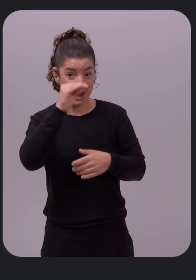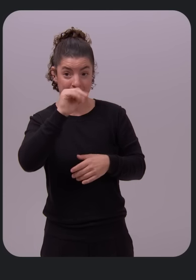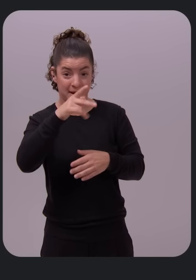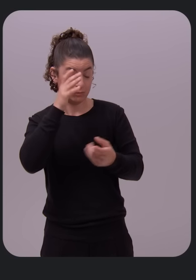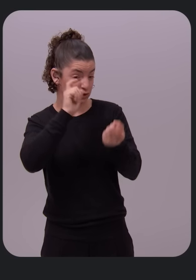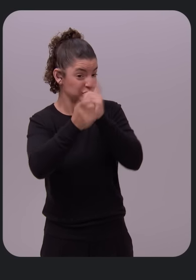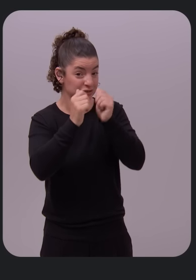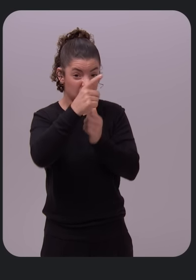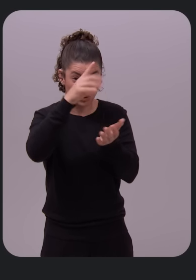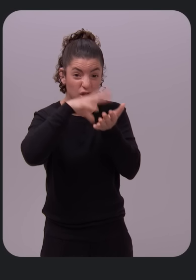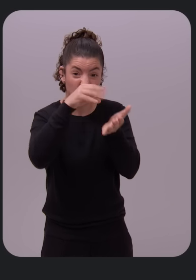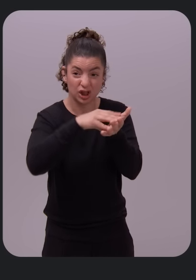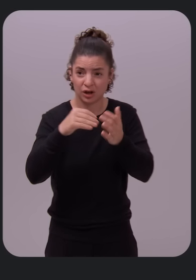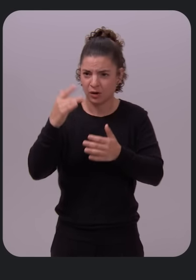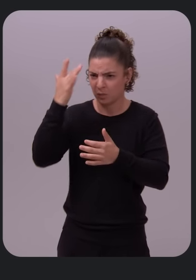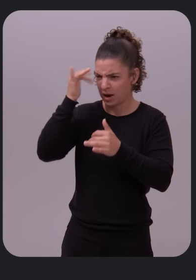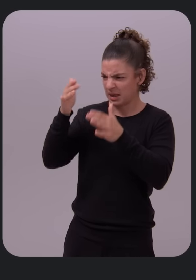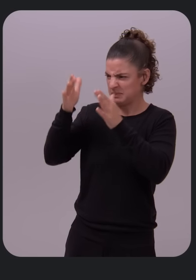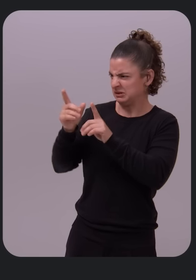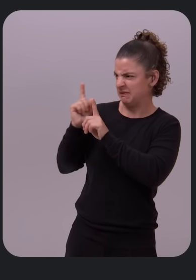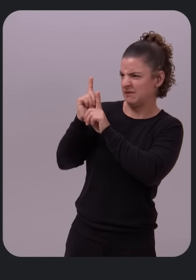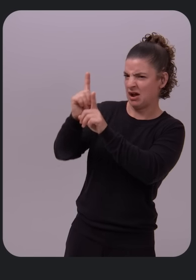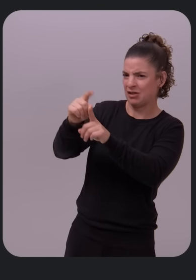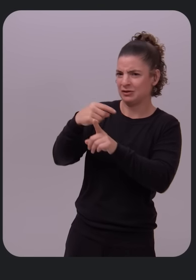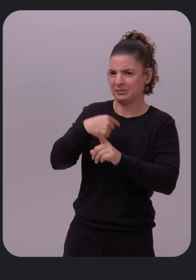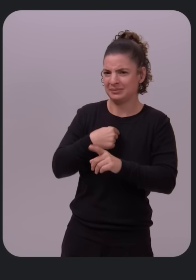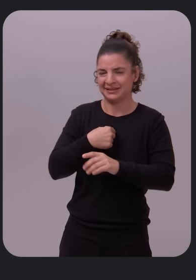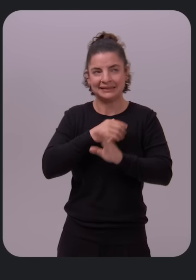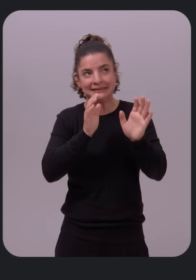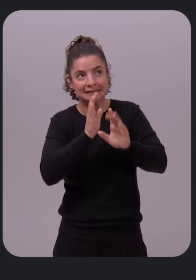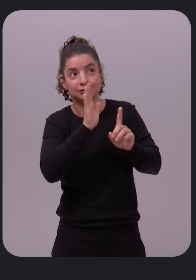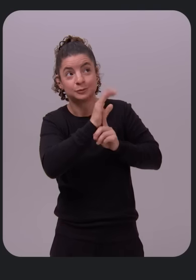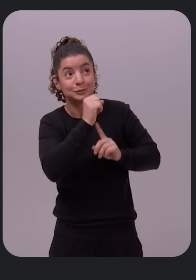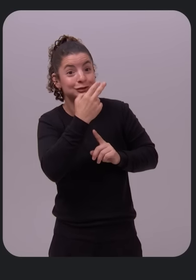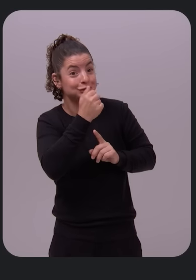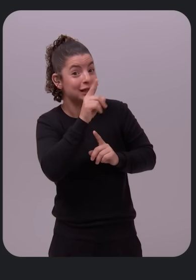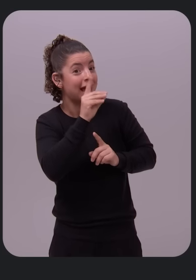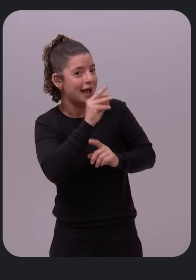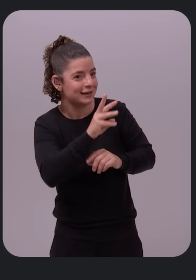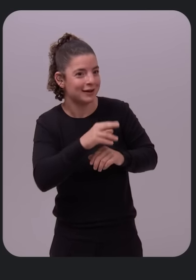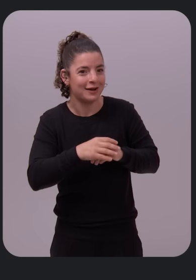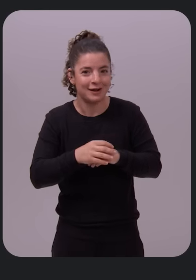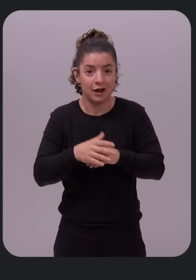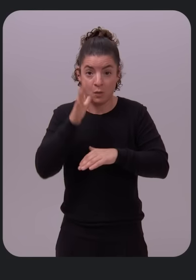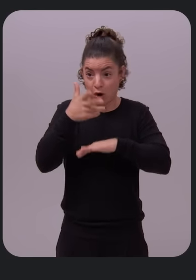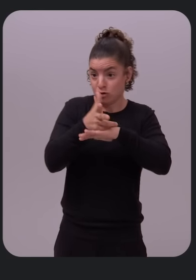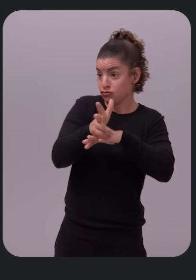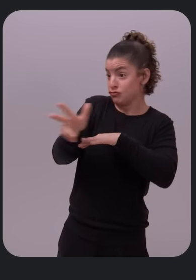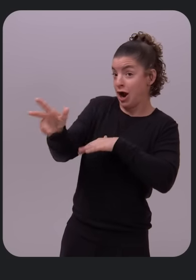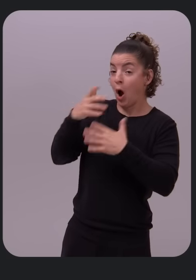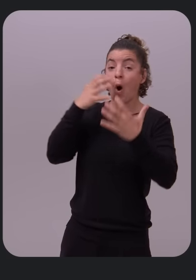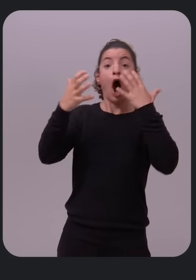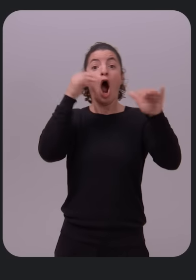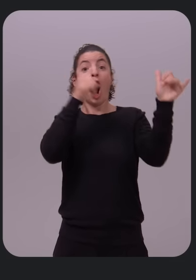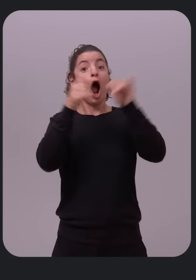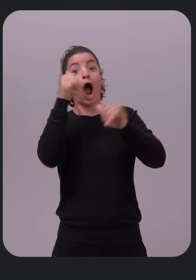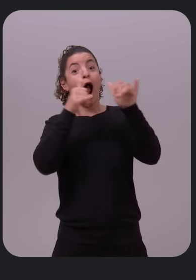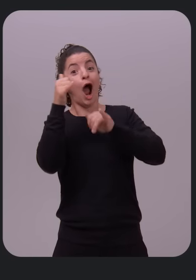Why is this person following me wherever I walk? That's just your shadow. Wait, you're going to turn right? Ah!